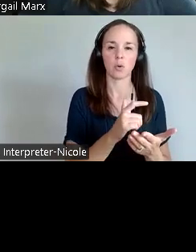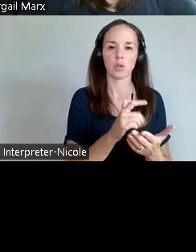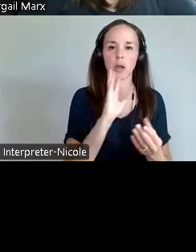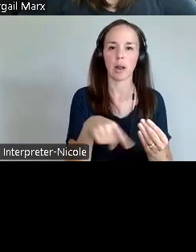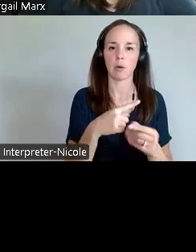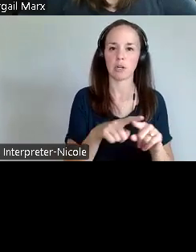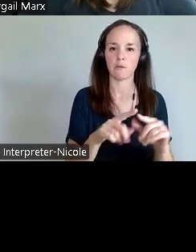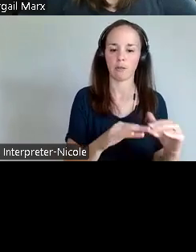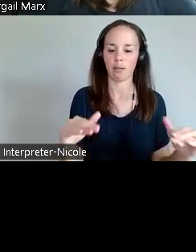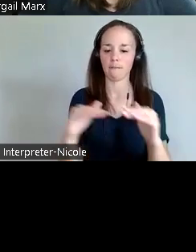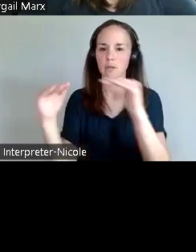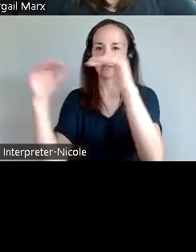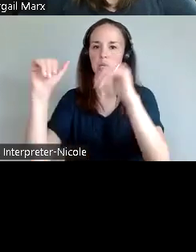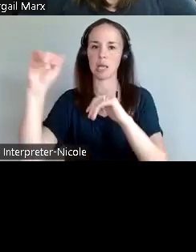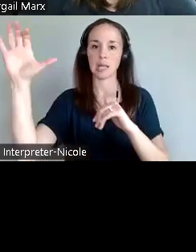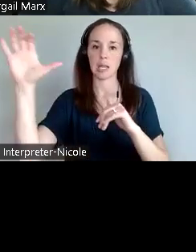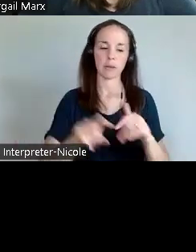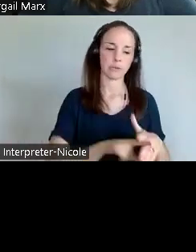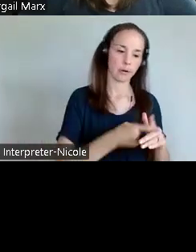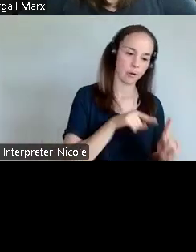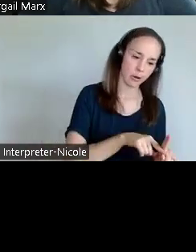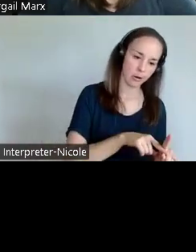to start with one or the other. That assessment really should be